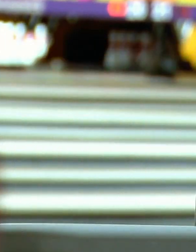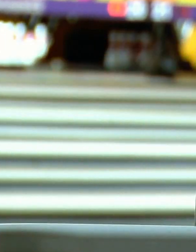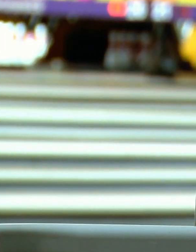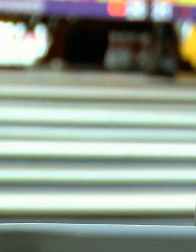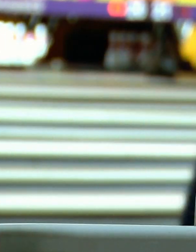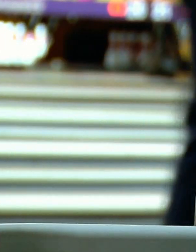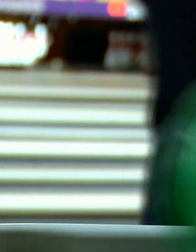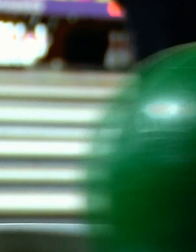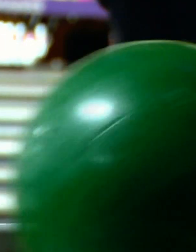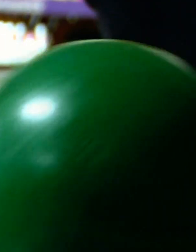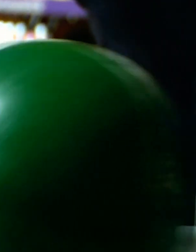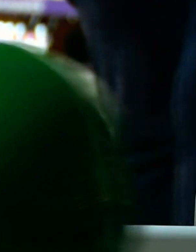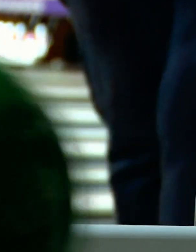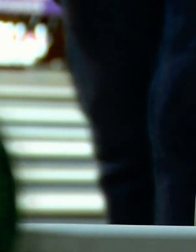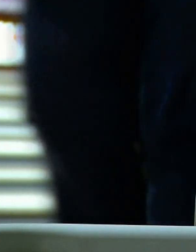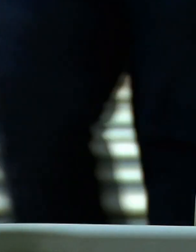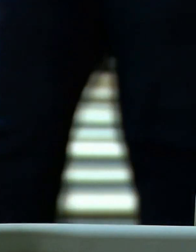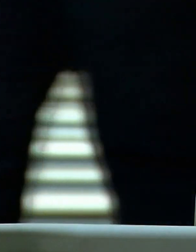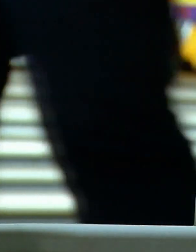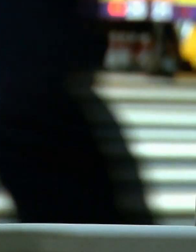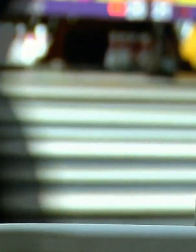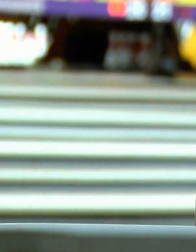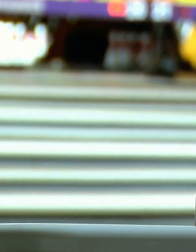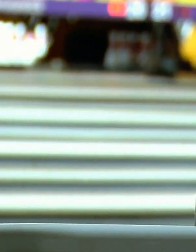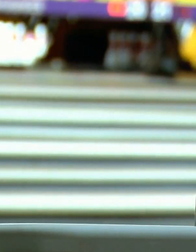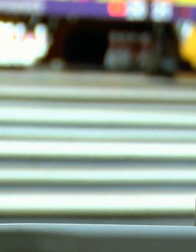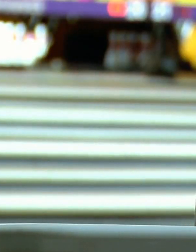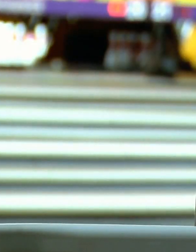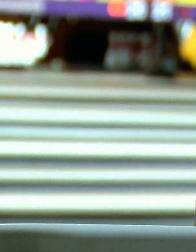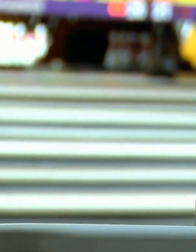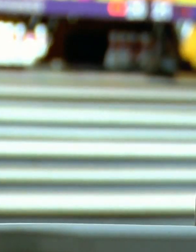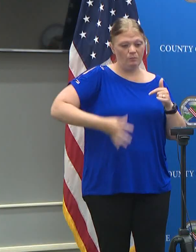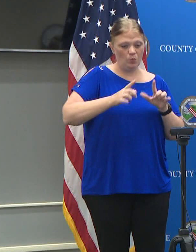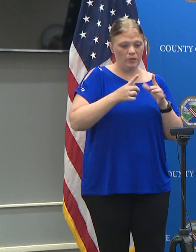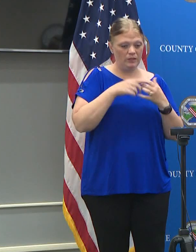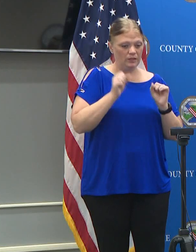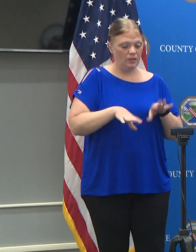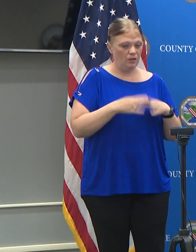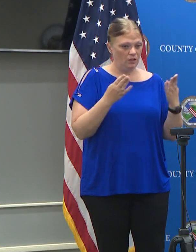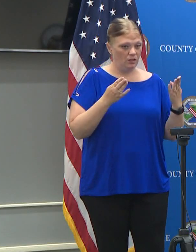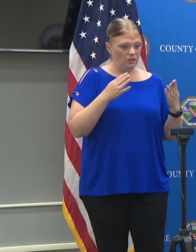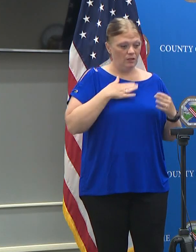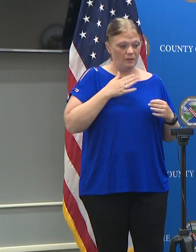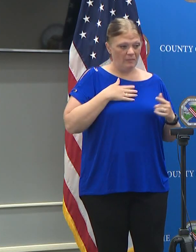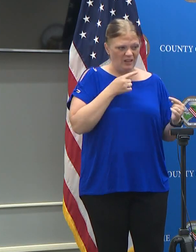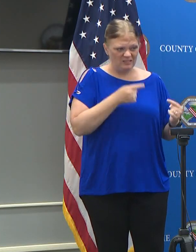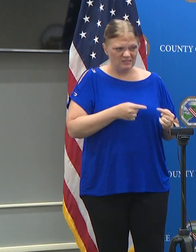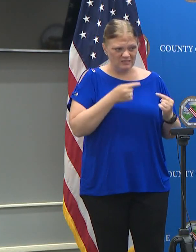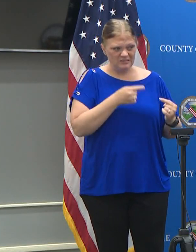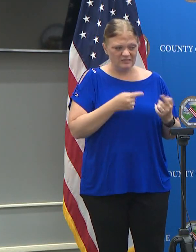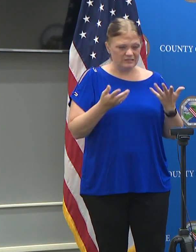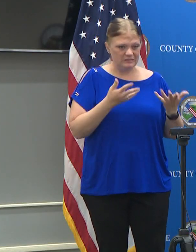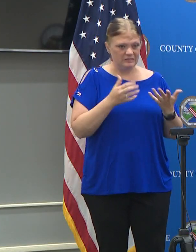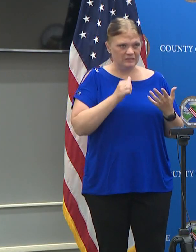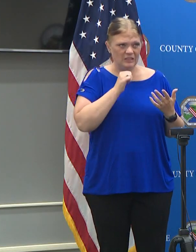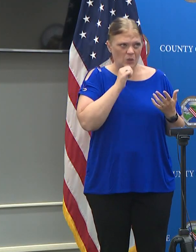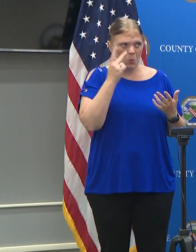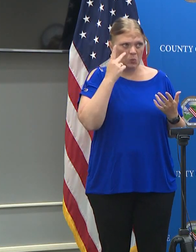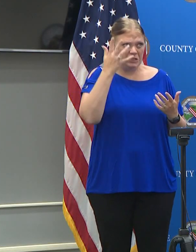AUTHORIZED I;'M DOING SOMEHTIGN I'M TOURING AUTHORIZED I;'M DOING SOMEHTIGN I'M TOURING BOWLING AUTHORIZED I;'M DOING SOMEHTIGN I'M TOURING BOWLING CENTESRS SOMEHTIGN I'M TOURING BOWLING CENTESRS SOMEHTIGN I'M TOURING BOWLING CENTESRS THIS SOMEHTIGN I'M TOURING BOWLING CENTESRS THIS WEEK SOMEHTIGN I'M TOURING BOWLING CENTESRS THIS WEEK TO SOMEHTIGN I'M TOURING BOWLING CENTESRS THIS WEEK TO SEE BOWLING CENTESRS THIS WEEK TO SEE BOWLING CENTESRS THIS WEEK TO SEE THEIR THIS WEEK TO SEE THEIR THIS WEEK TO SEE THEIR PROTOCALS..THEY THIS WEEK TO SEE THEIR PROTOCALS..THEY PUT THEIR PROTOCALS..THEY PUT THEIR PROTOCALS..THEY PUT IN THEIR PROTOCALS..THEY PUT IN PLACE THEIR PROTOCALS..THEY PUT IN PLACE " PROTOCALS..THEY PUT IN PLACE " PROTOCALS..THEY PUT IN PLACE " " PROTOCALS..THEY PUT IN PLACE " " MY PROTOCALS..THEY PUT IN PLACE " " MY OWN PROTOCALS..THEY PUT IN PLACE " " MY OWN ARGUMENTS IN PLACE " " MY OWN ARGUMENTS IN PLACE " " MY OWN ARGUMENTS IS IN PLACE " " MY OWN ARGUMENTS IS I IN PLACE " " MY OWN ARGUMENTS IS I DON'T IN PLACE " " MY OWN ARGUMENTS IS I DON'T SEE IN PLACE " " MY OWN ARGUMENTS IS I DON'T SEE AREASON " MY OWN ARGUMENTS IS I DON'T SEE AREASON " MY OWN ARGUMENTS IS I DON'T SEE AREASON WHEY " MY OWN ARGUMENTS IS I DON'T SEE AREASON WHEY BOLWING IS I DON'T SEE AREASON WHEY BOLWING